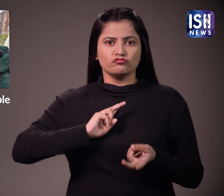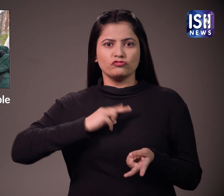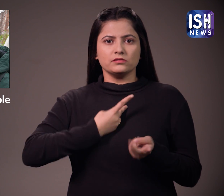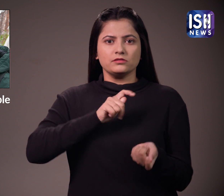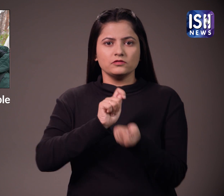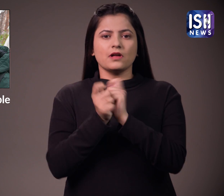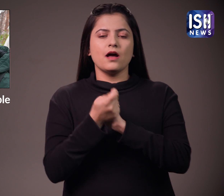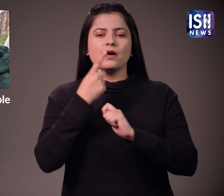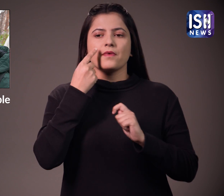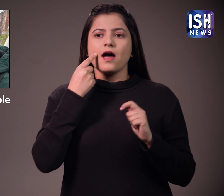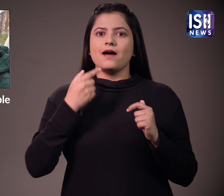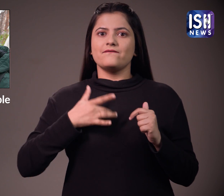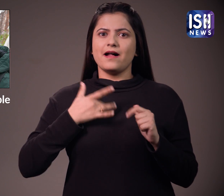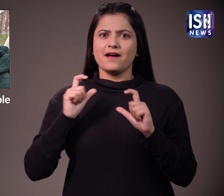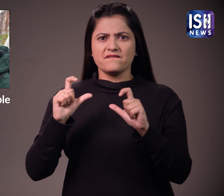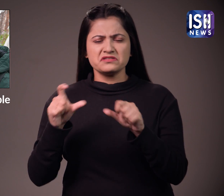So, they become transmen and are comfortable in life.